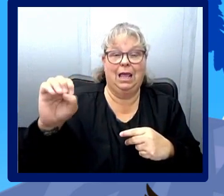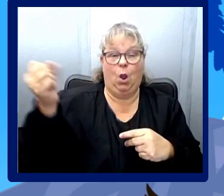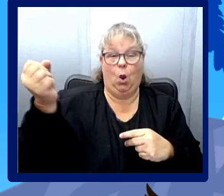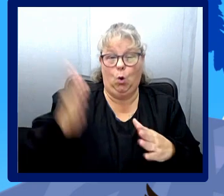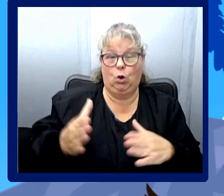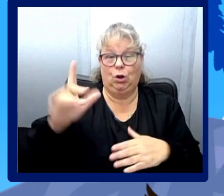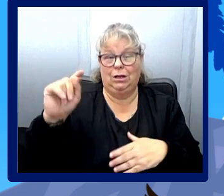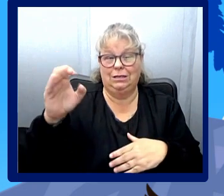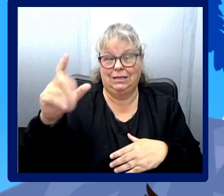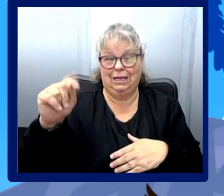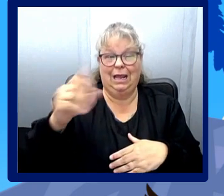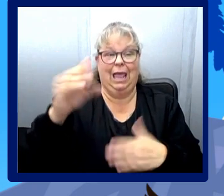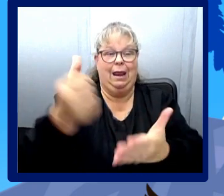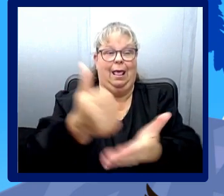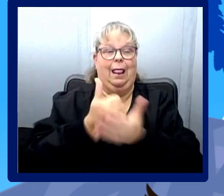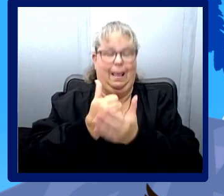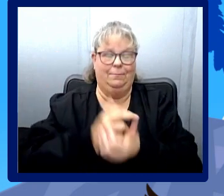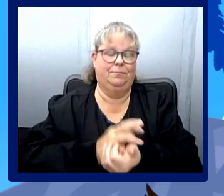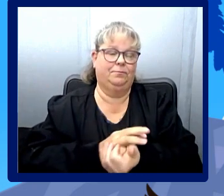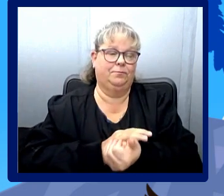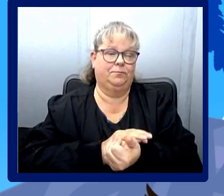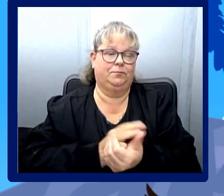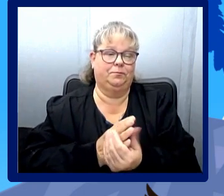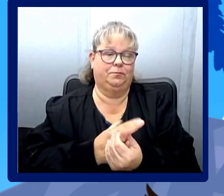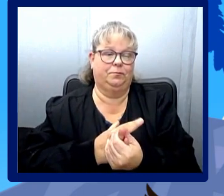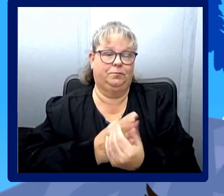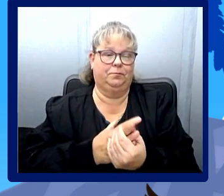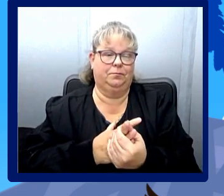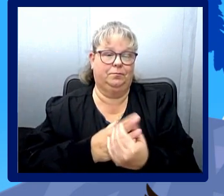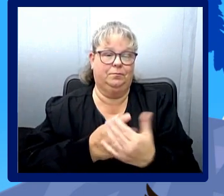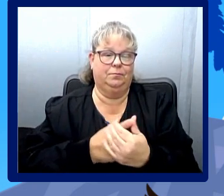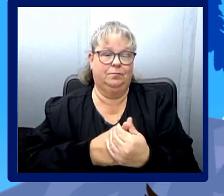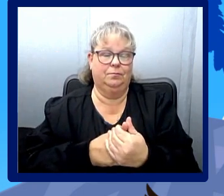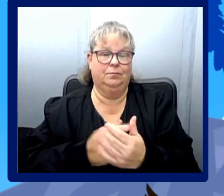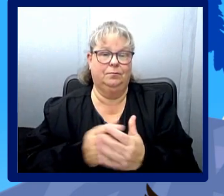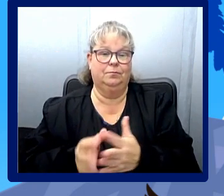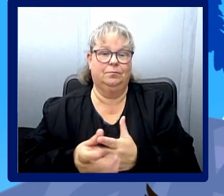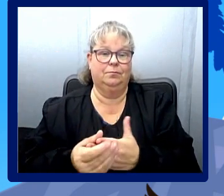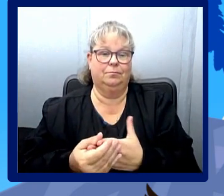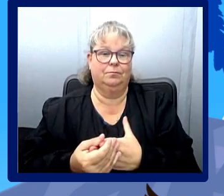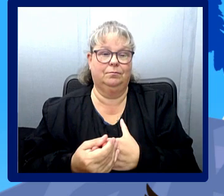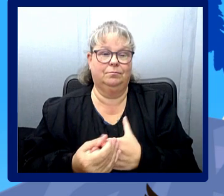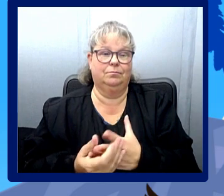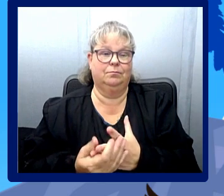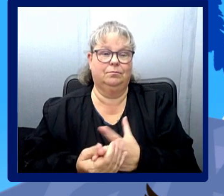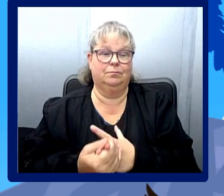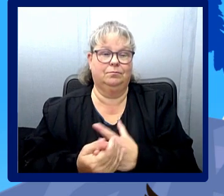to see just how easy it is to create. So, I started one here.